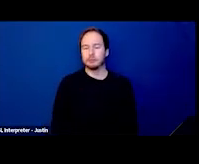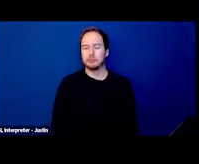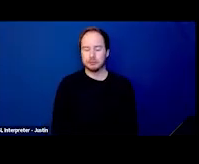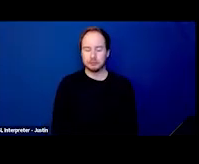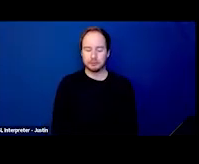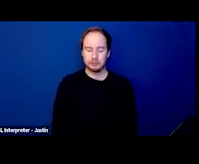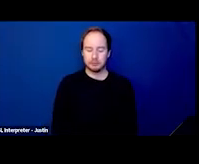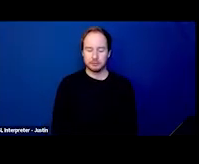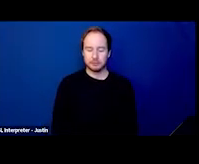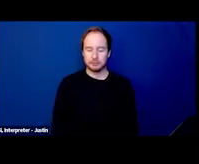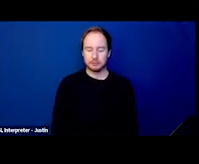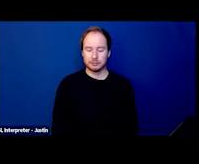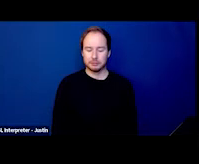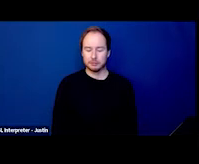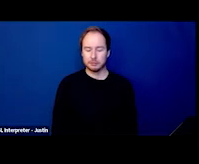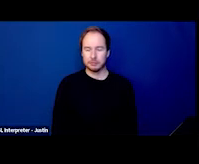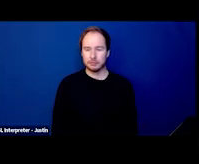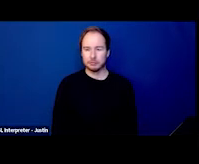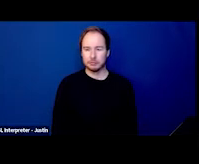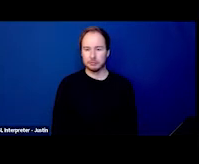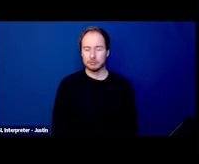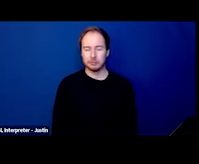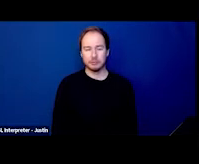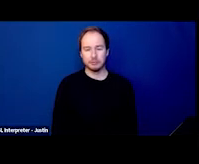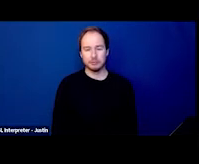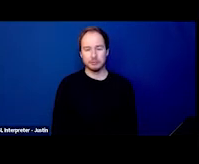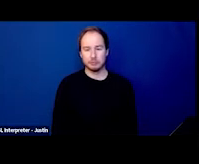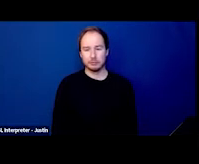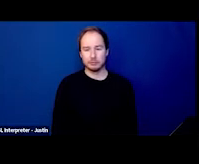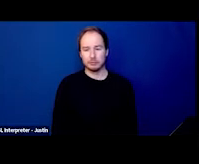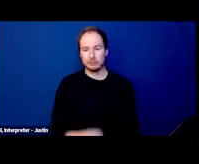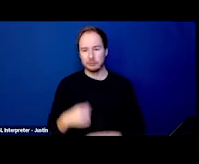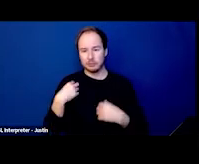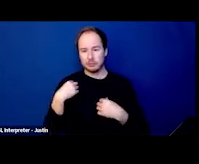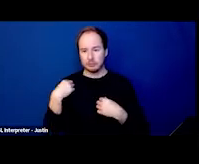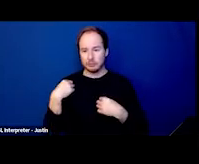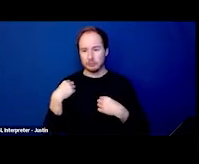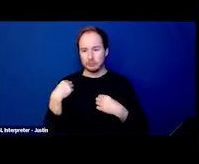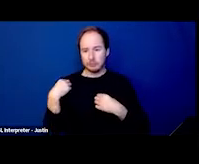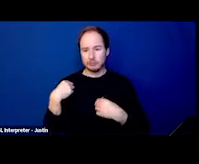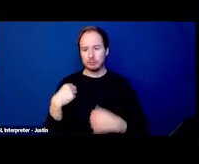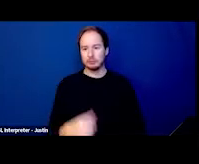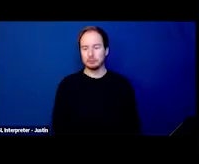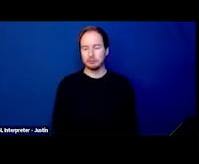to serving folks experiencing homelessness, if most or some of your clients, or maybe only just a few, again,